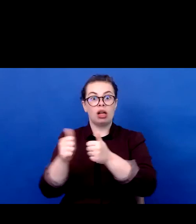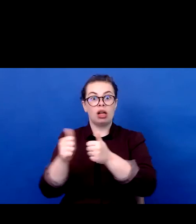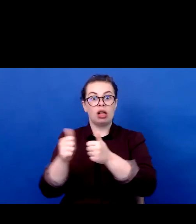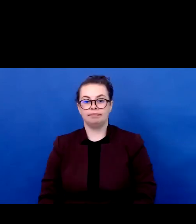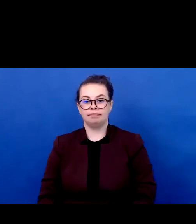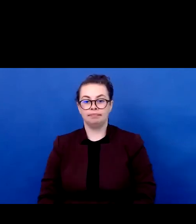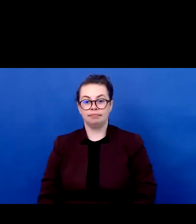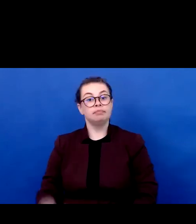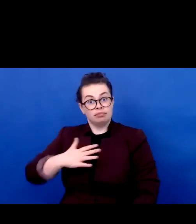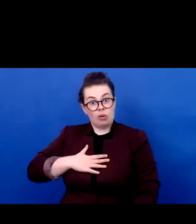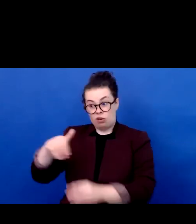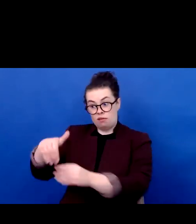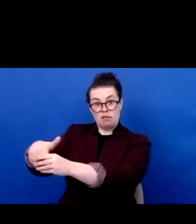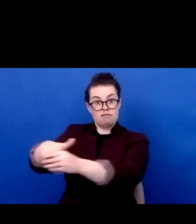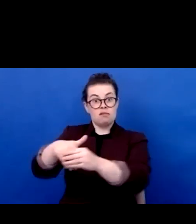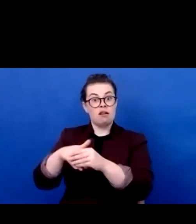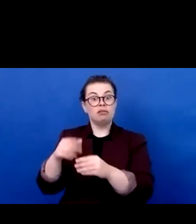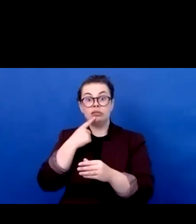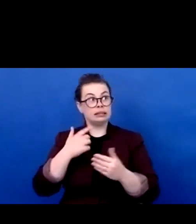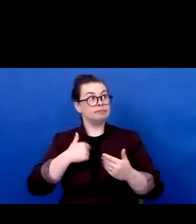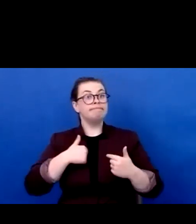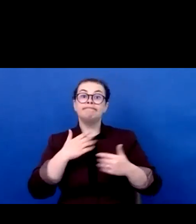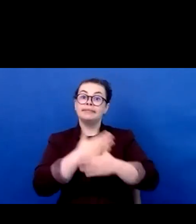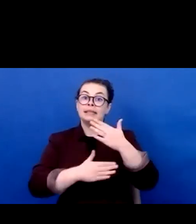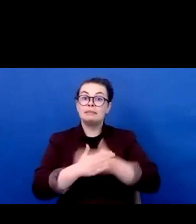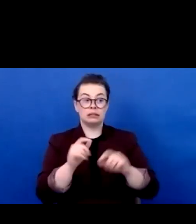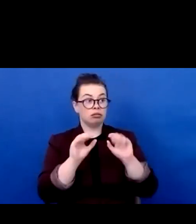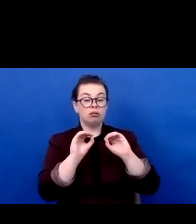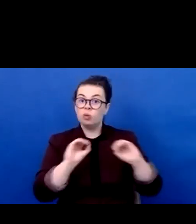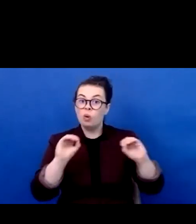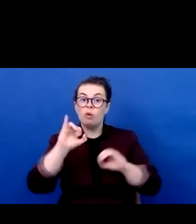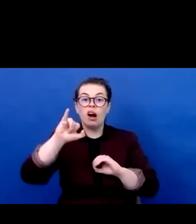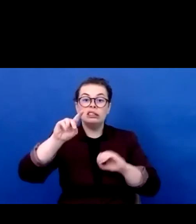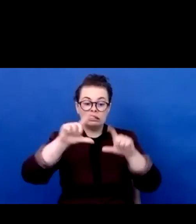without a valid id card were not able to access these measures in some countries